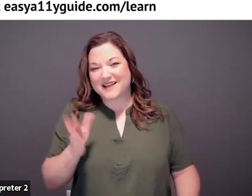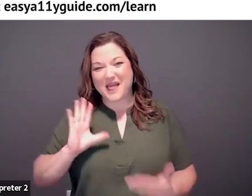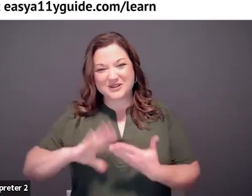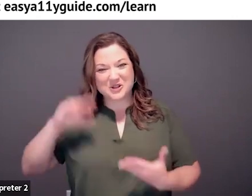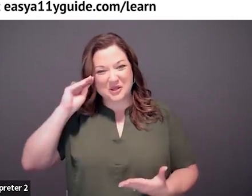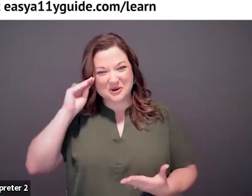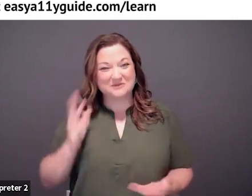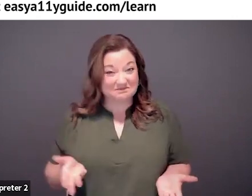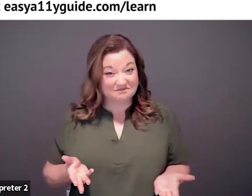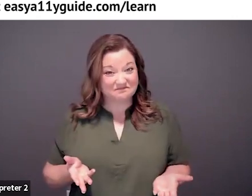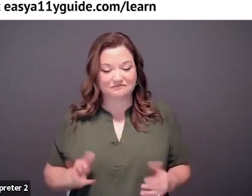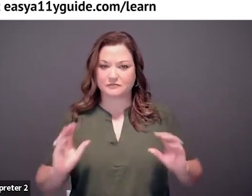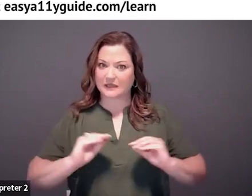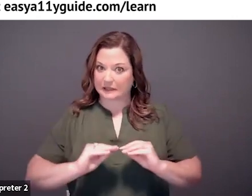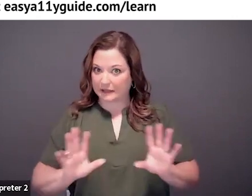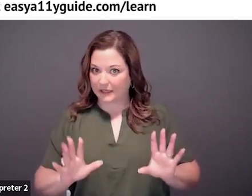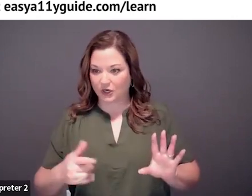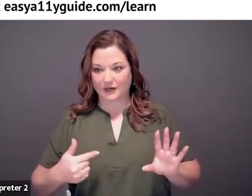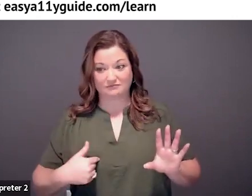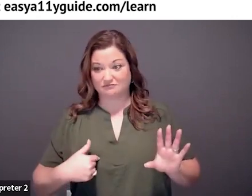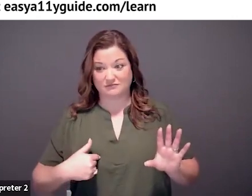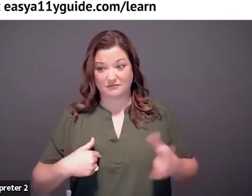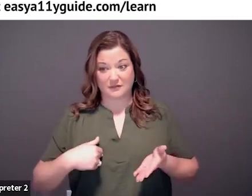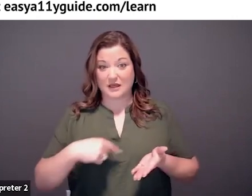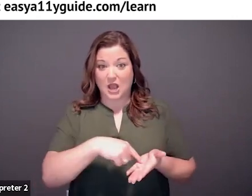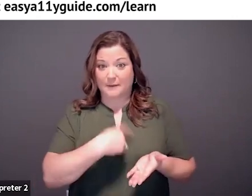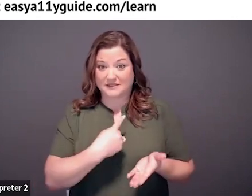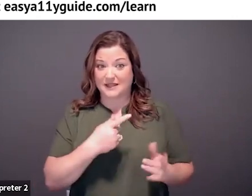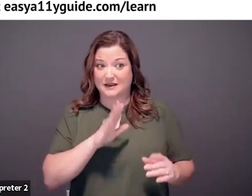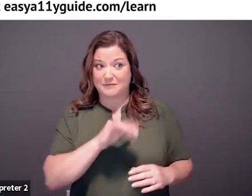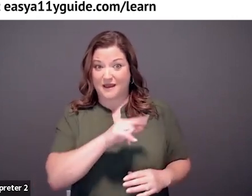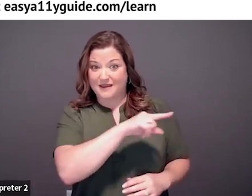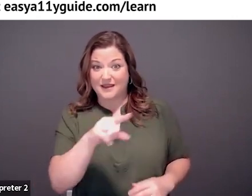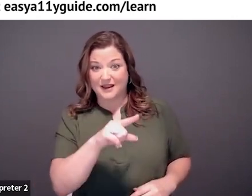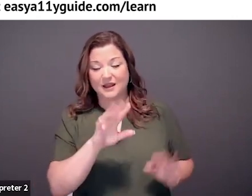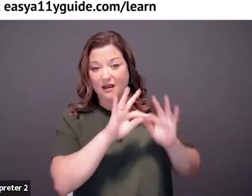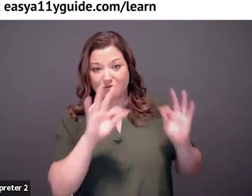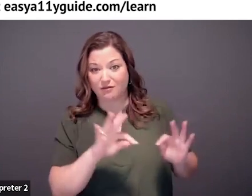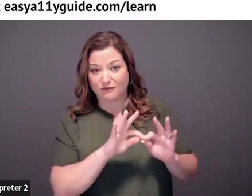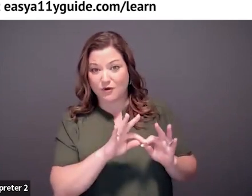Just to make it clear, I was not compensated by any of the forum plugins for any of this work